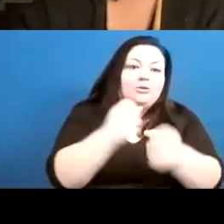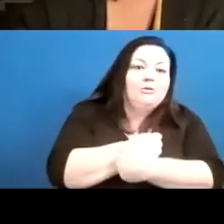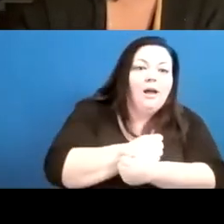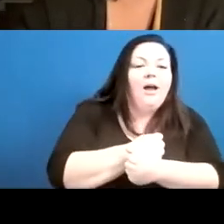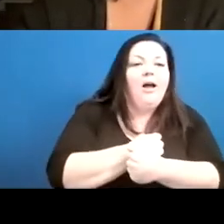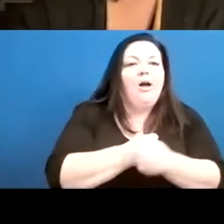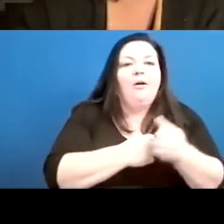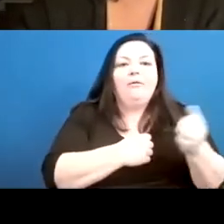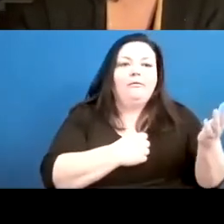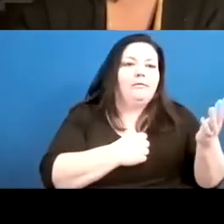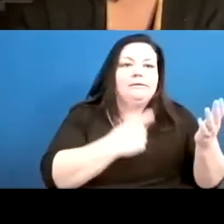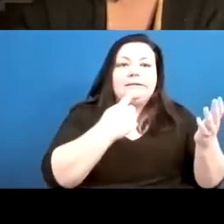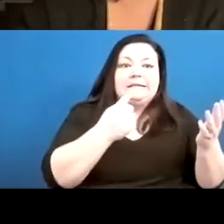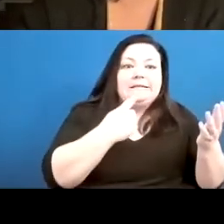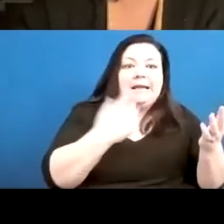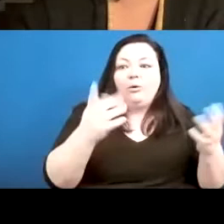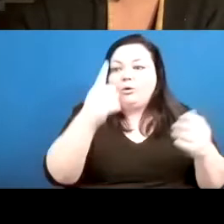say, say, what you thought, say what you, what you felt.